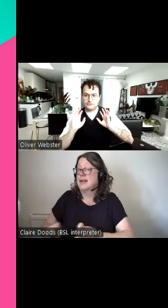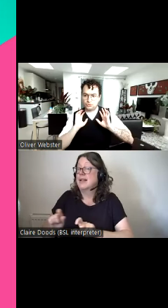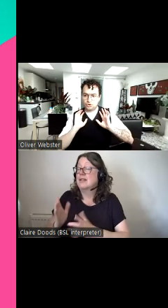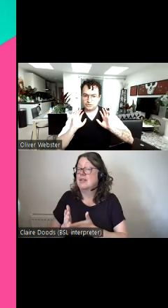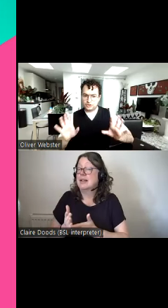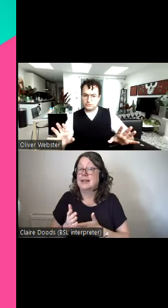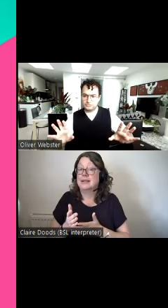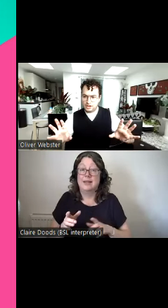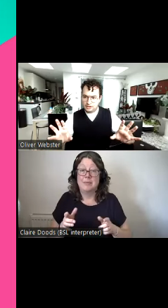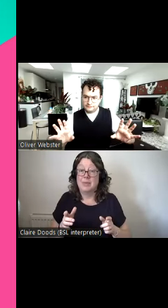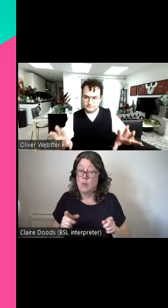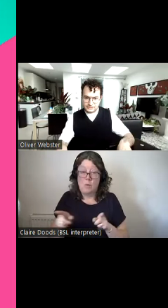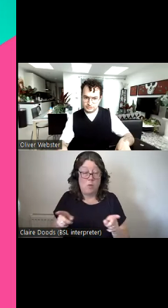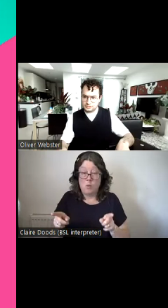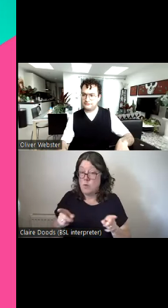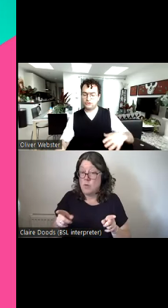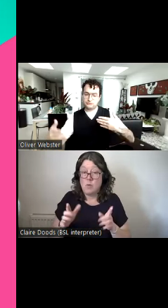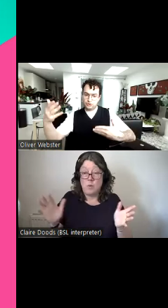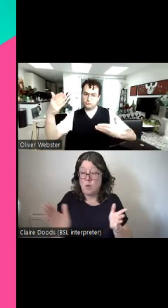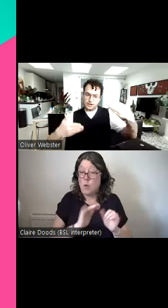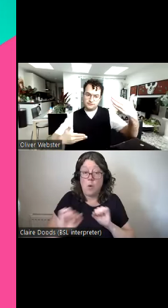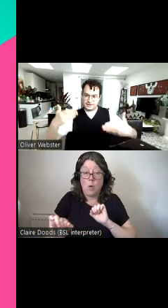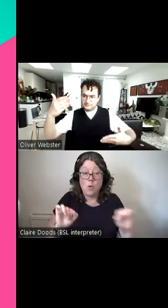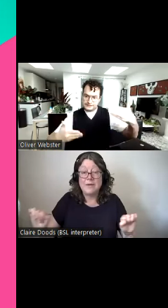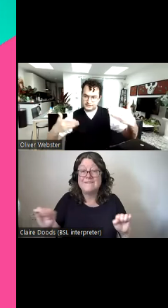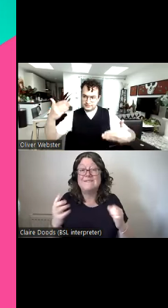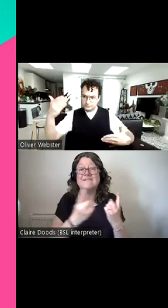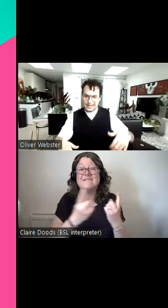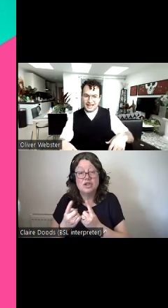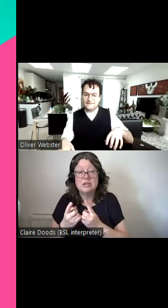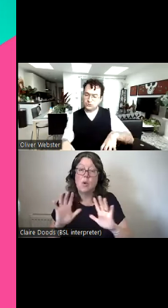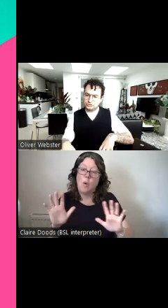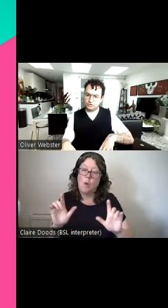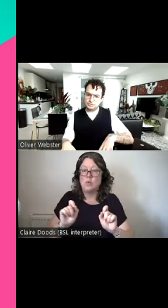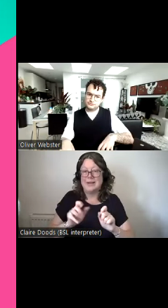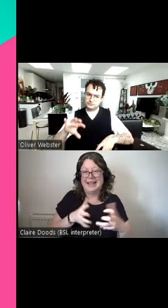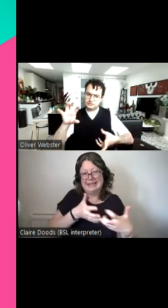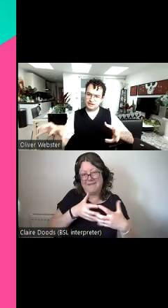They've all got their own features. They've got their own way of interfacing. They've also got different levels